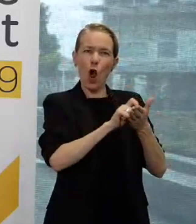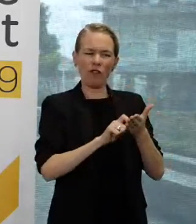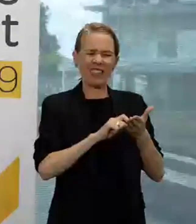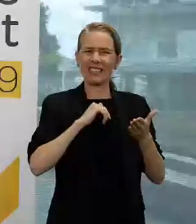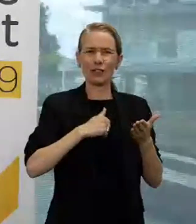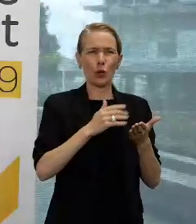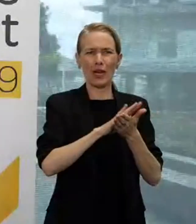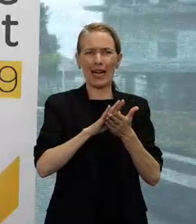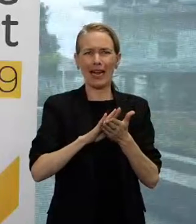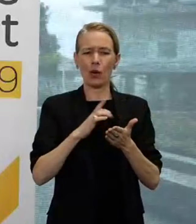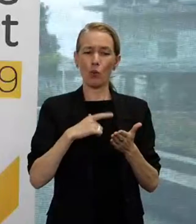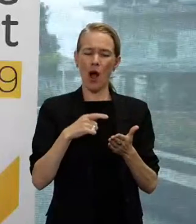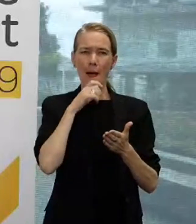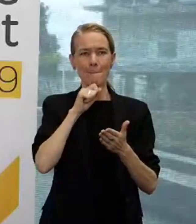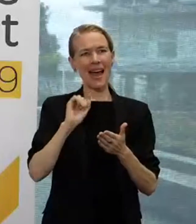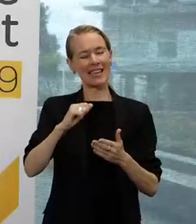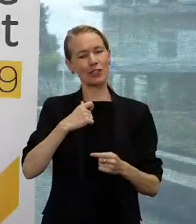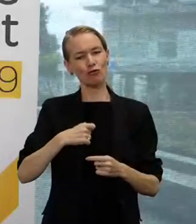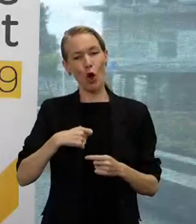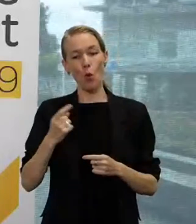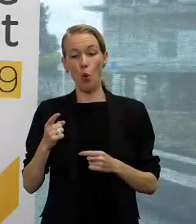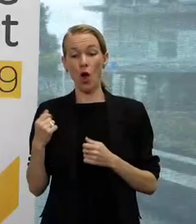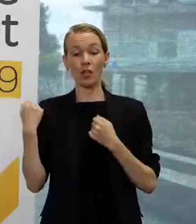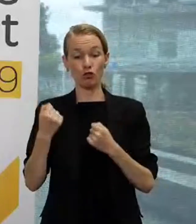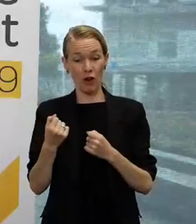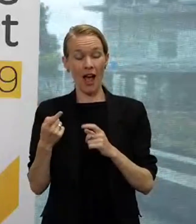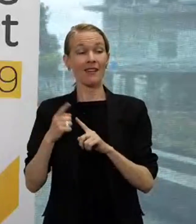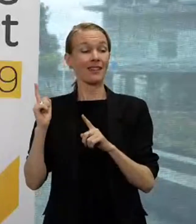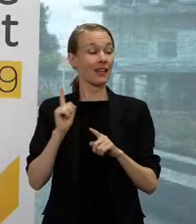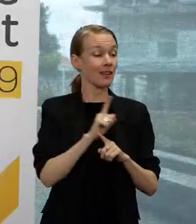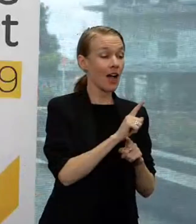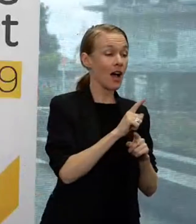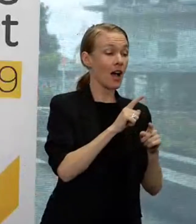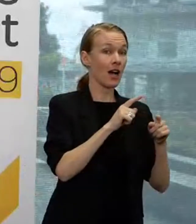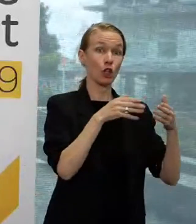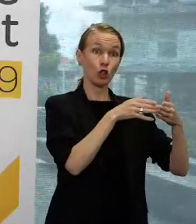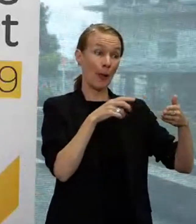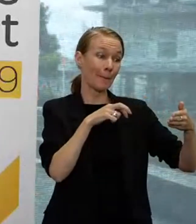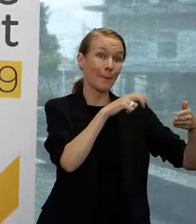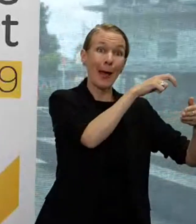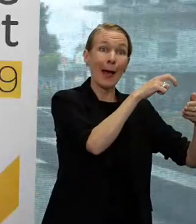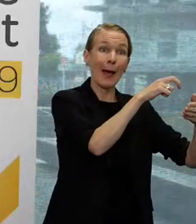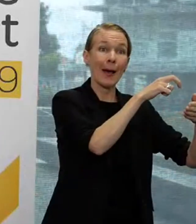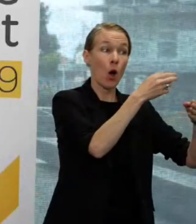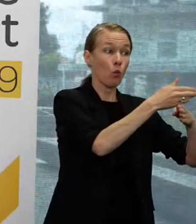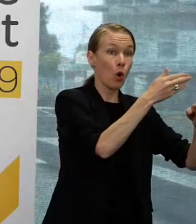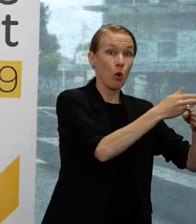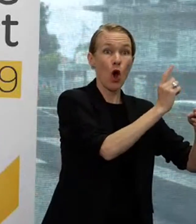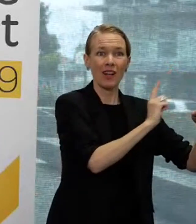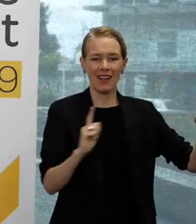and he'd be onboard the vessel doing his work and then leaving the port. So there's no particular need for any additional cleaning at the ports.